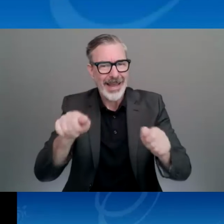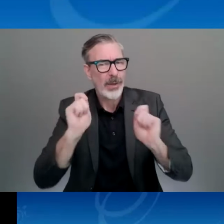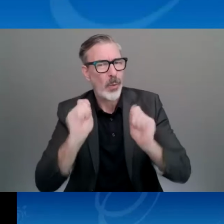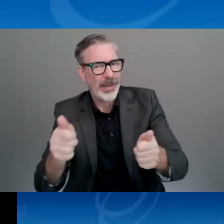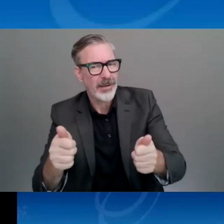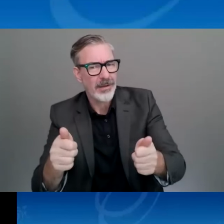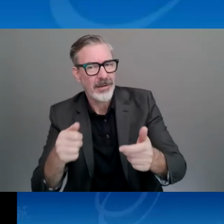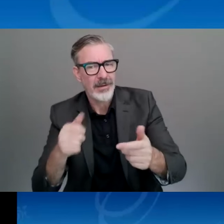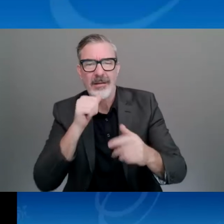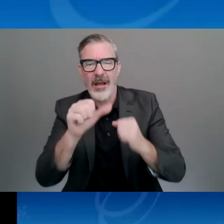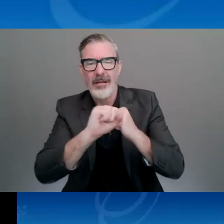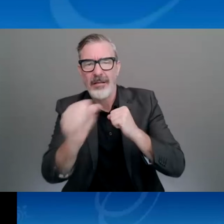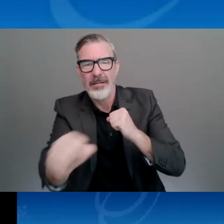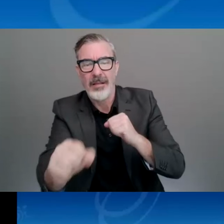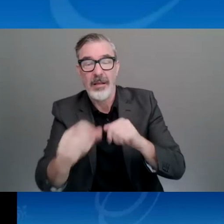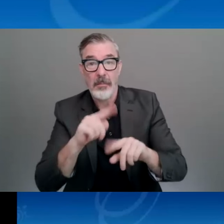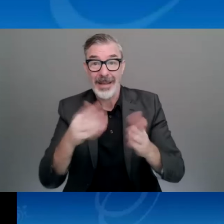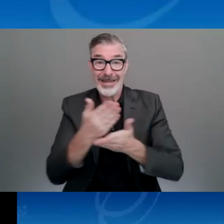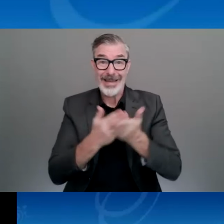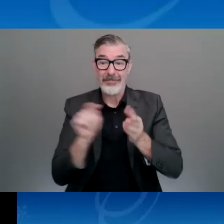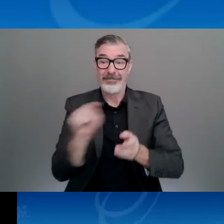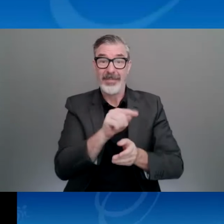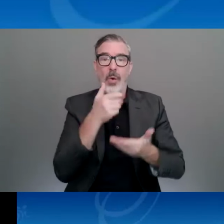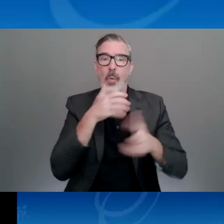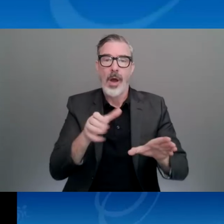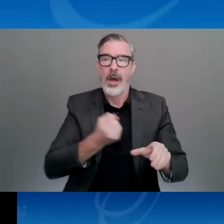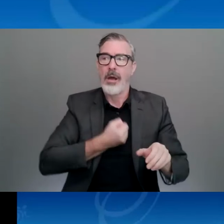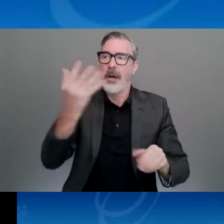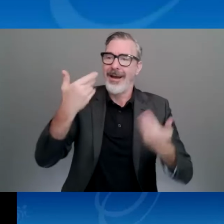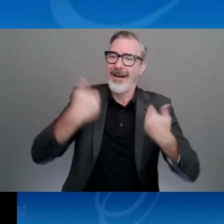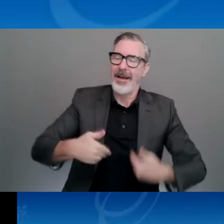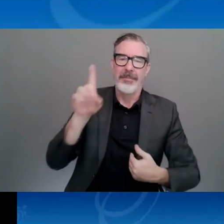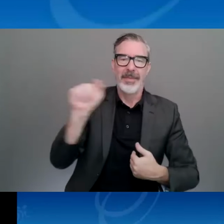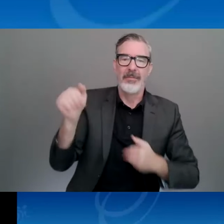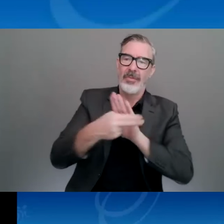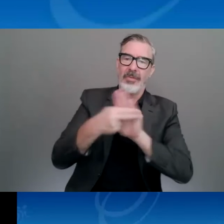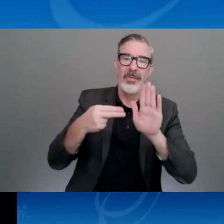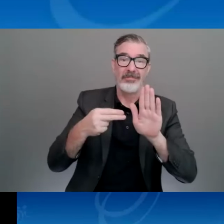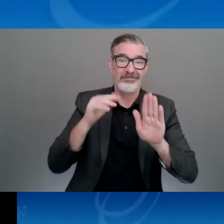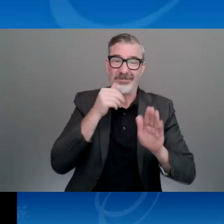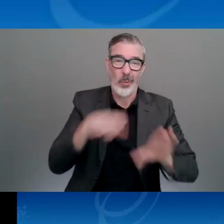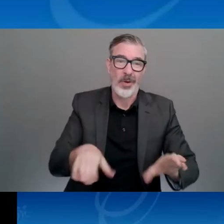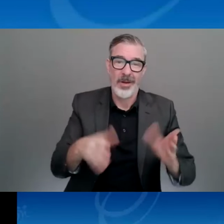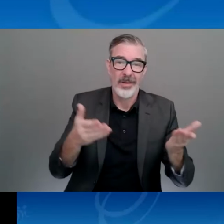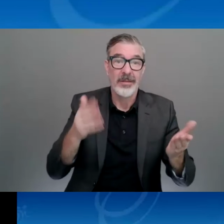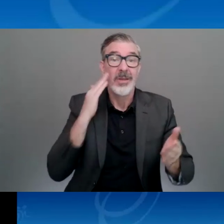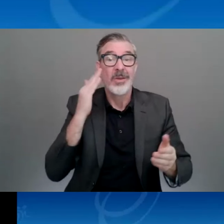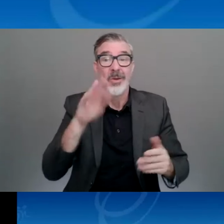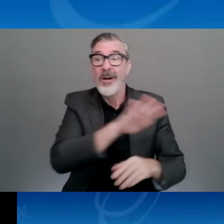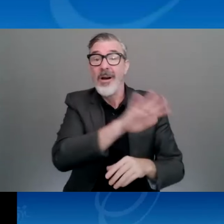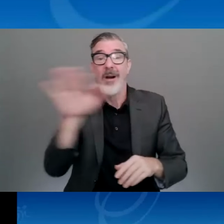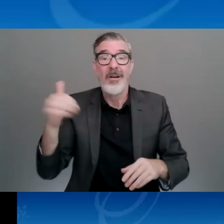Do I even want to identify? We have about 27% of the Canadian market that identifies with the disability.